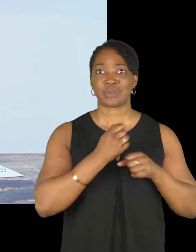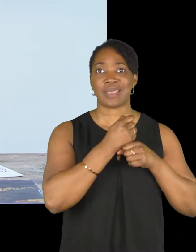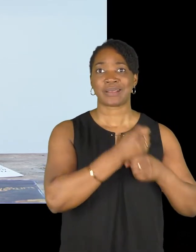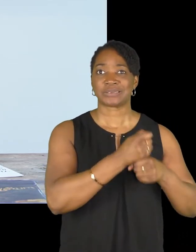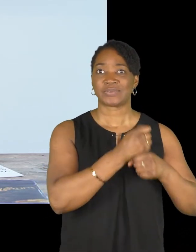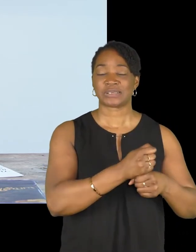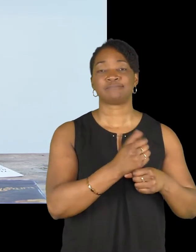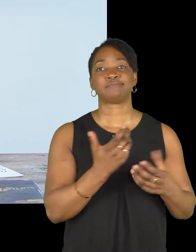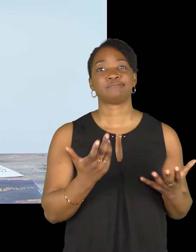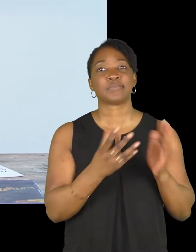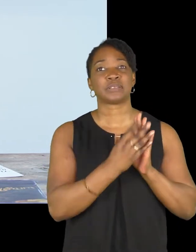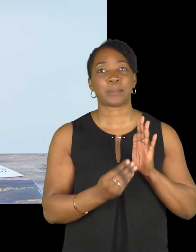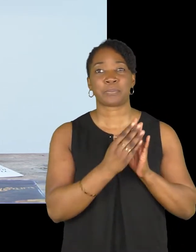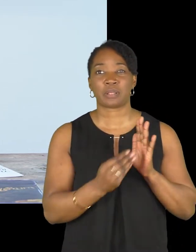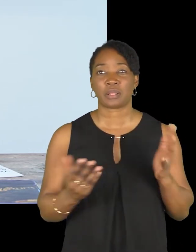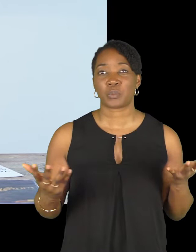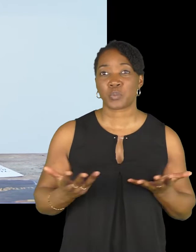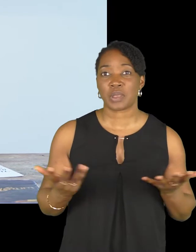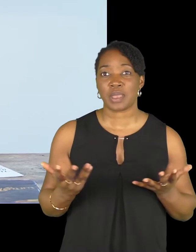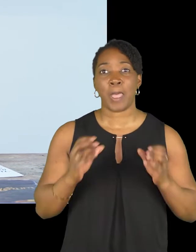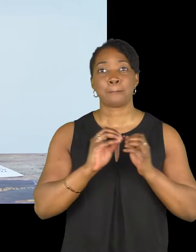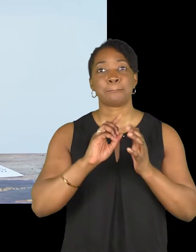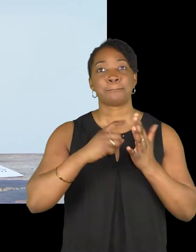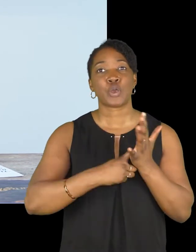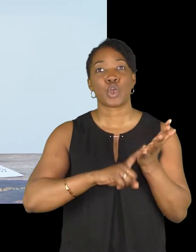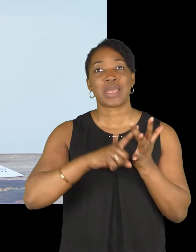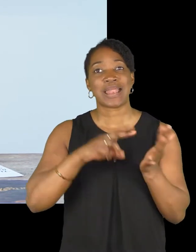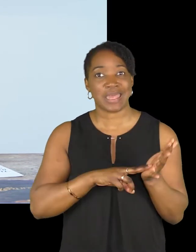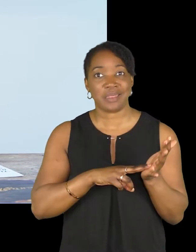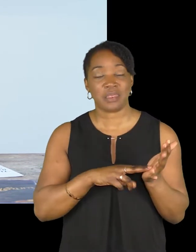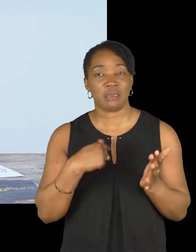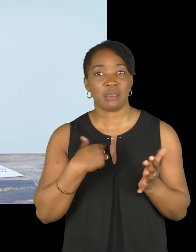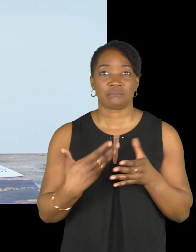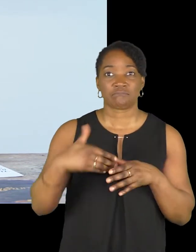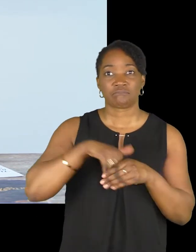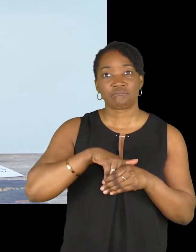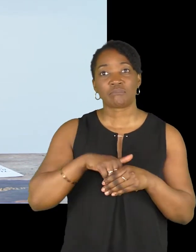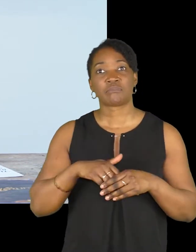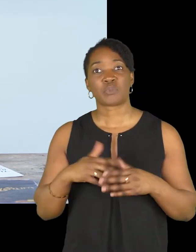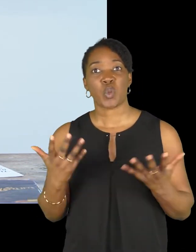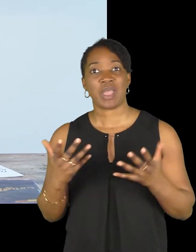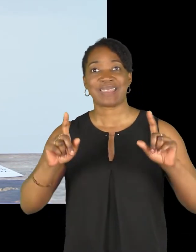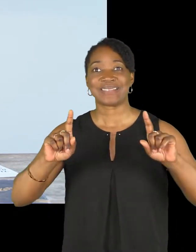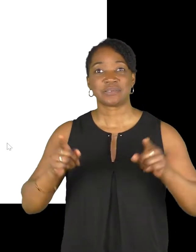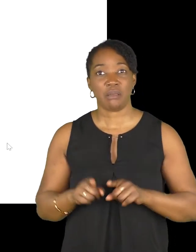for example, activist movements in Berlin, which I was involved in, activist movements in India. The